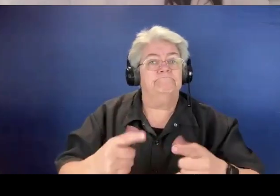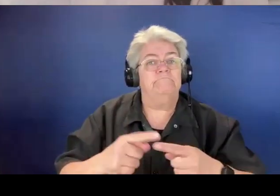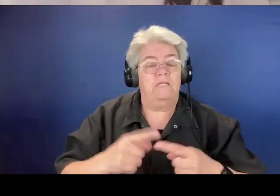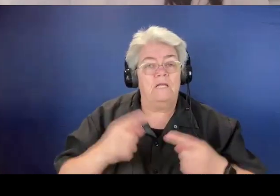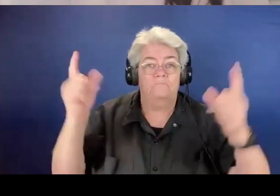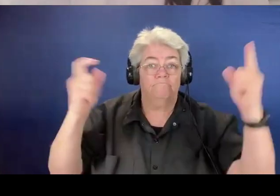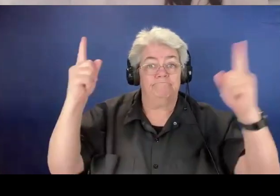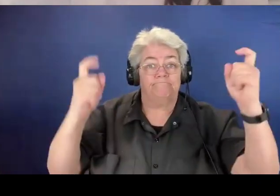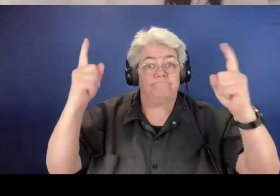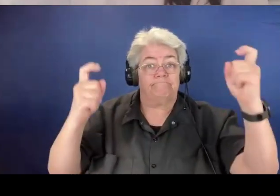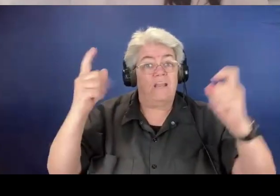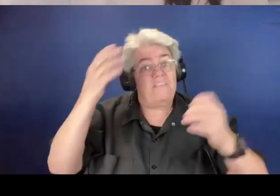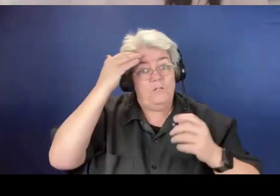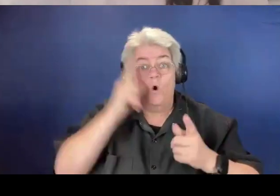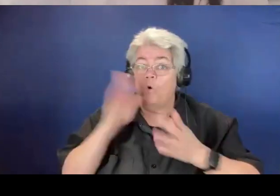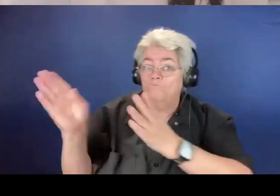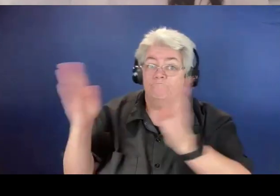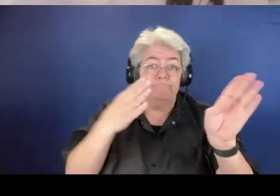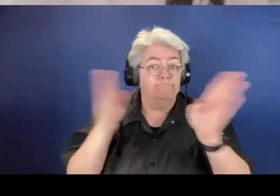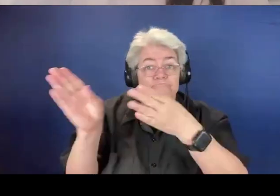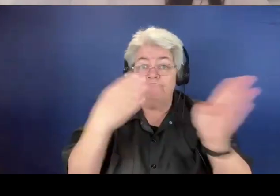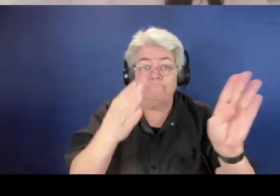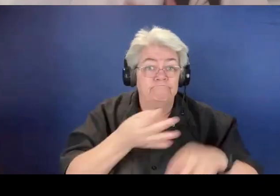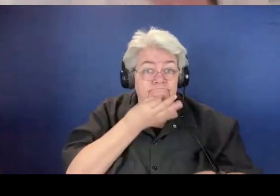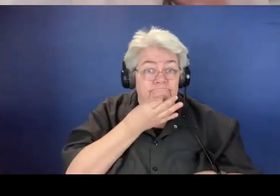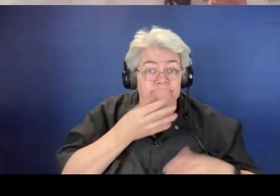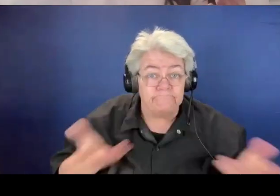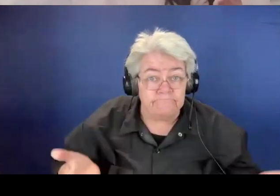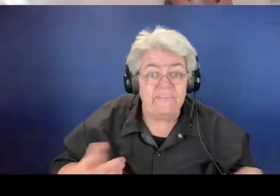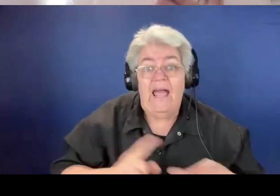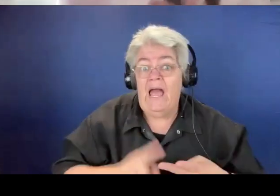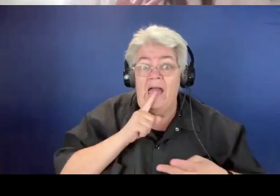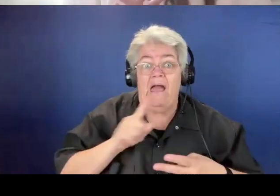And additionally, children can learn new languages at any age.